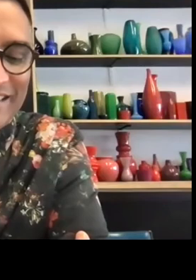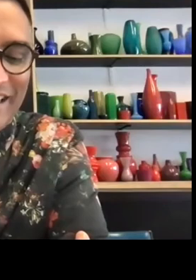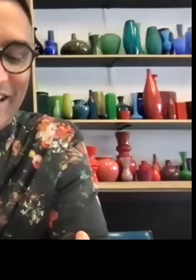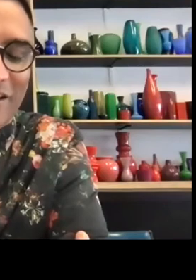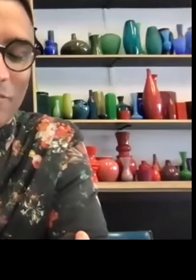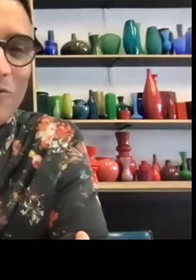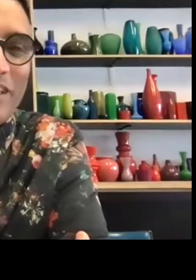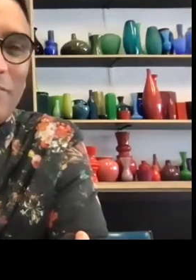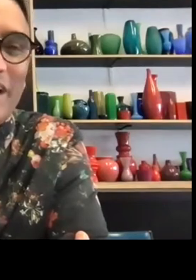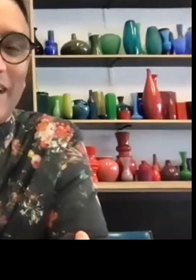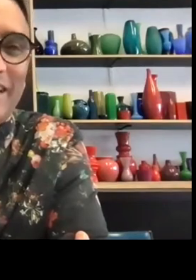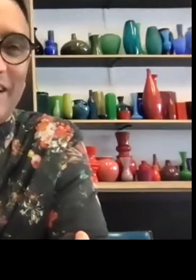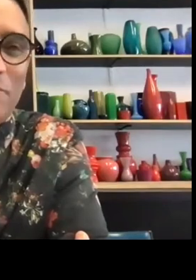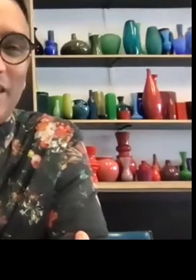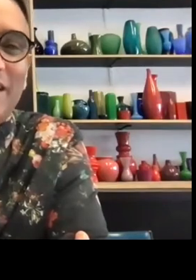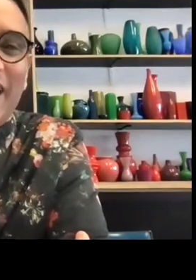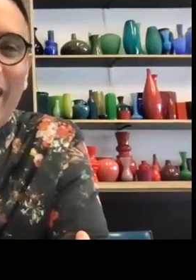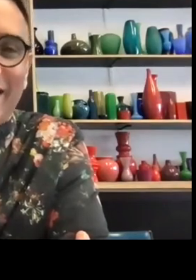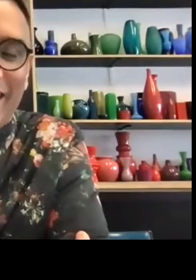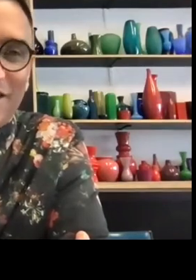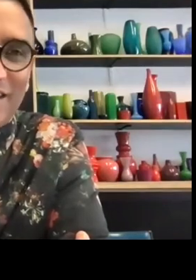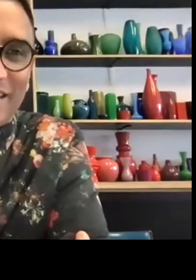and i'll be talking about that a little bit at the end of this lecture